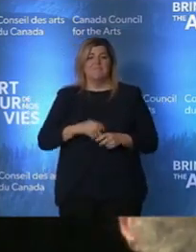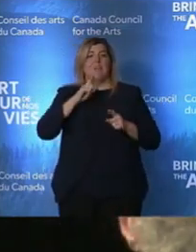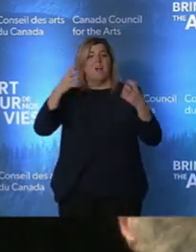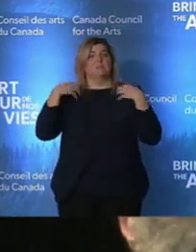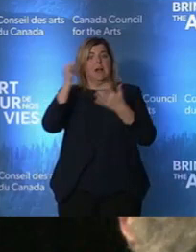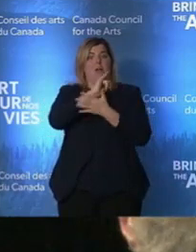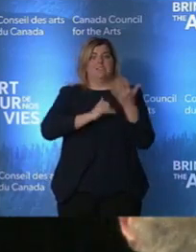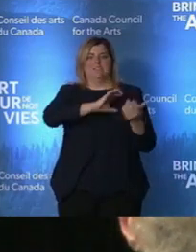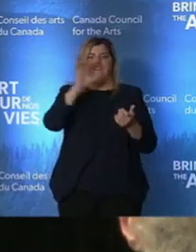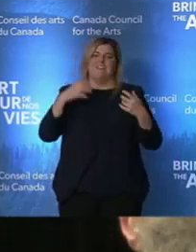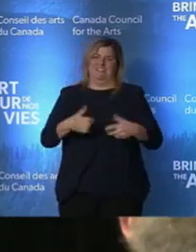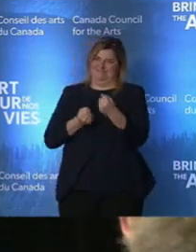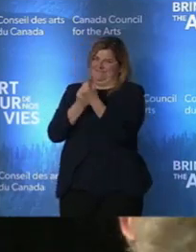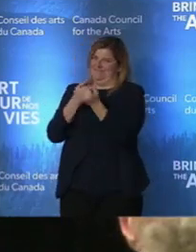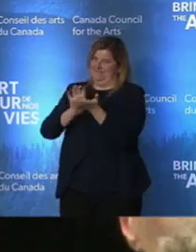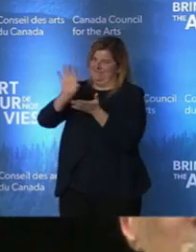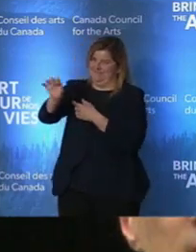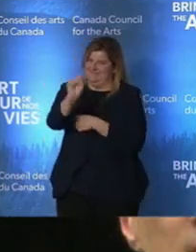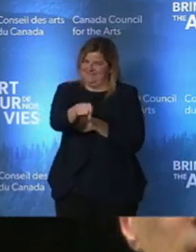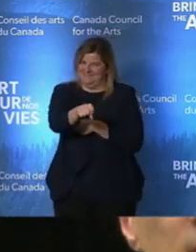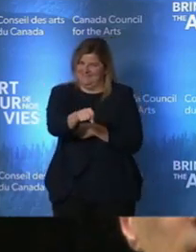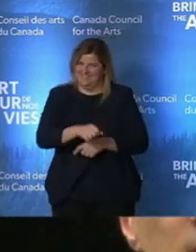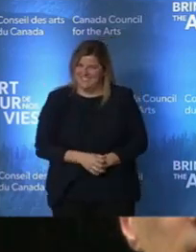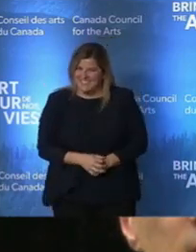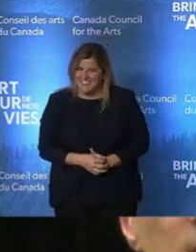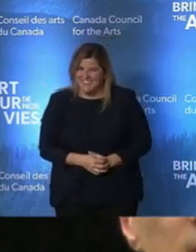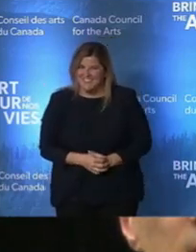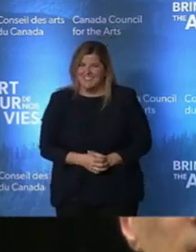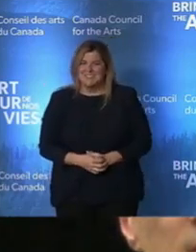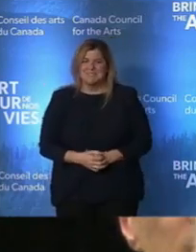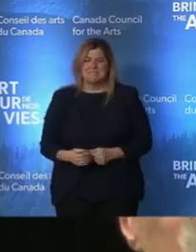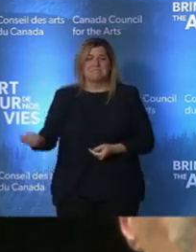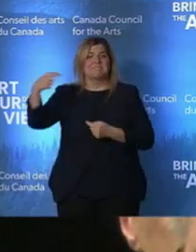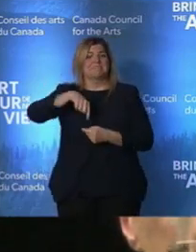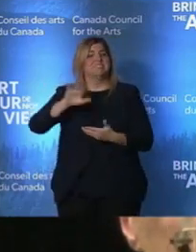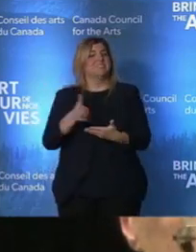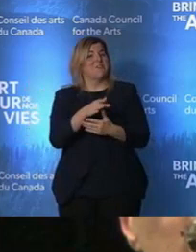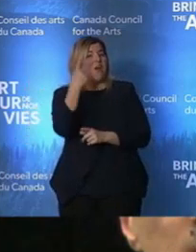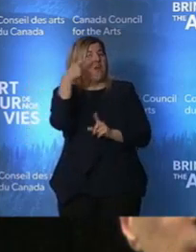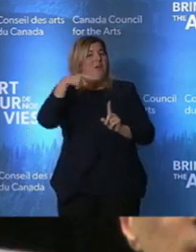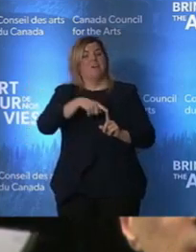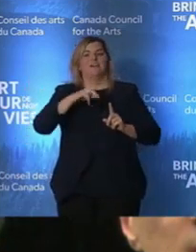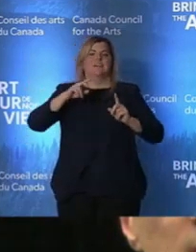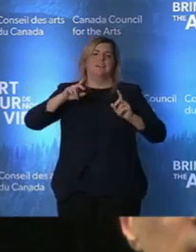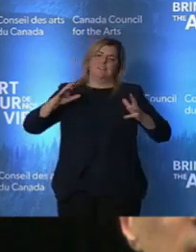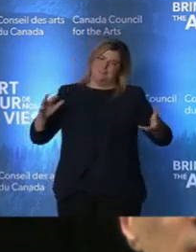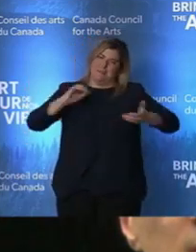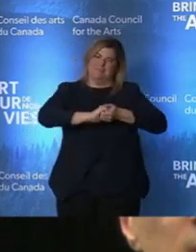Erta will sing to us her song ‘Tiens moi par la main’ and she will be accompanied by Abel Maxwell.